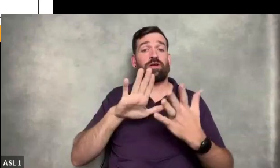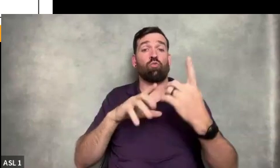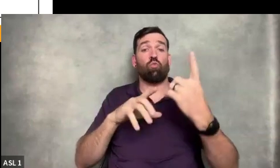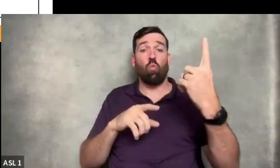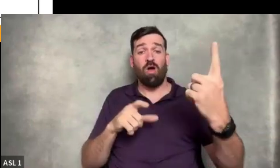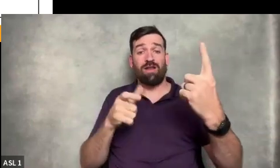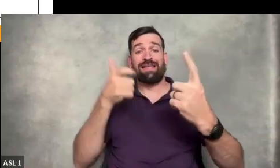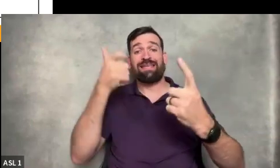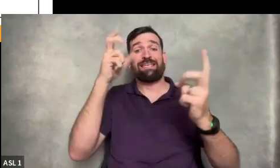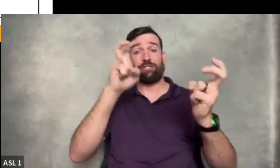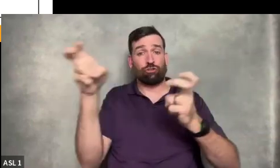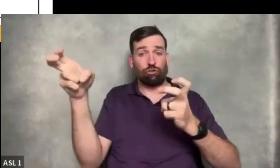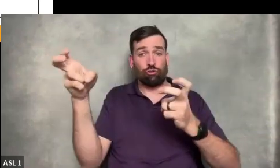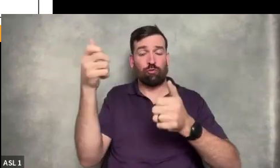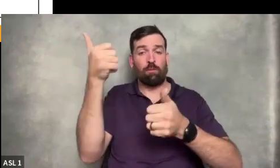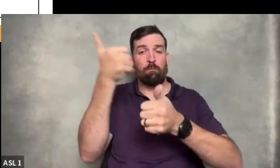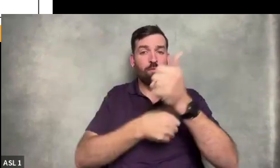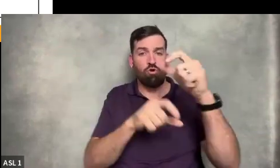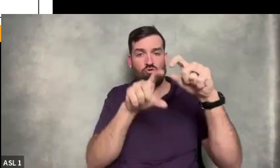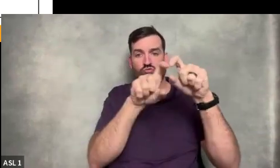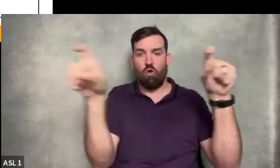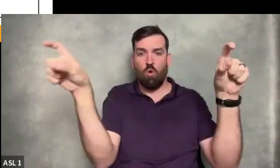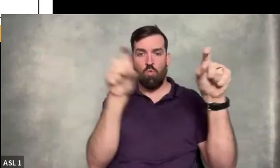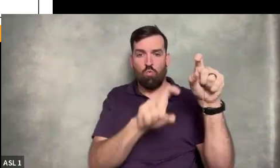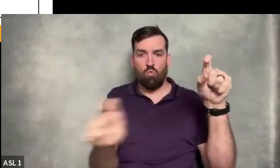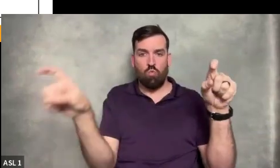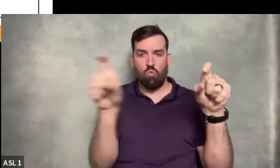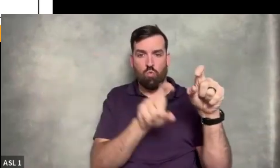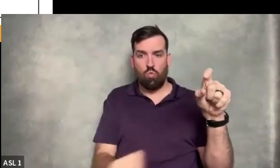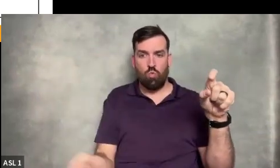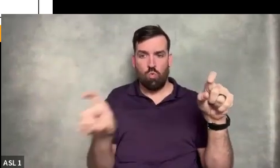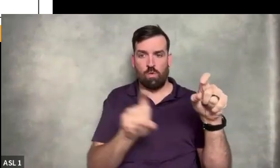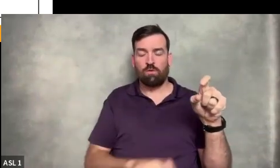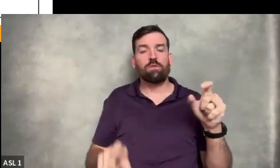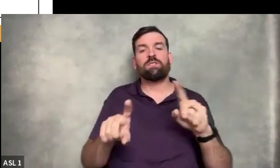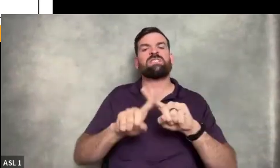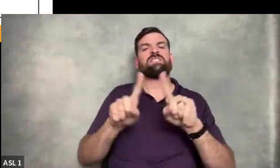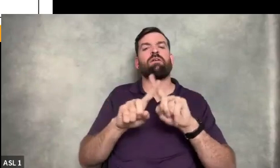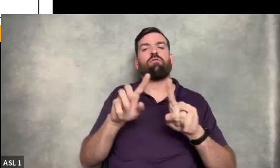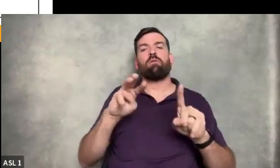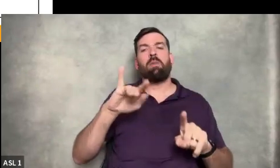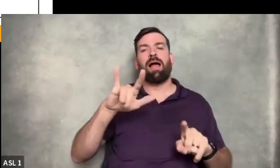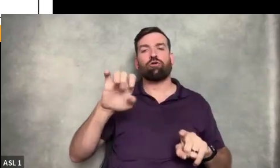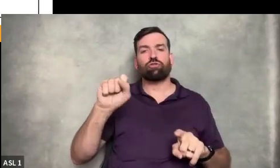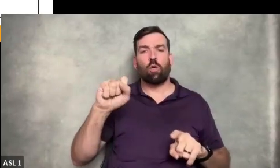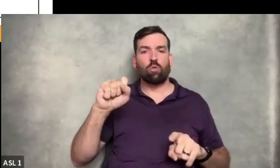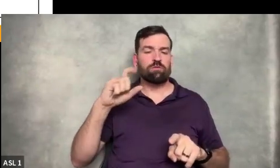row, so where you're inserting your different milestone steps for C and you're inserting those